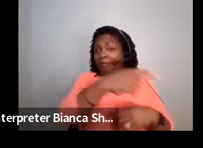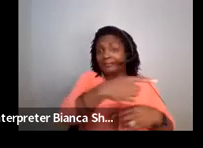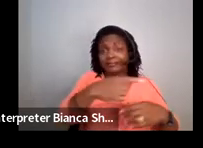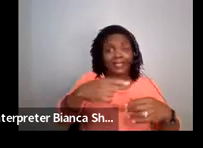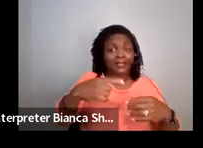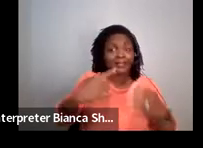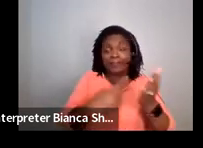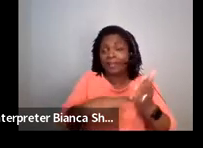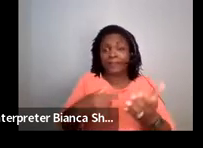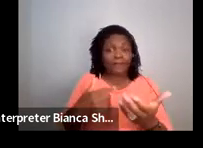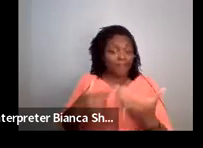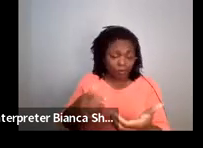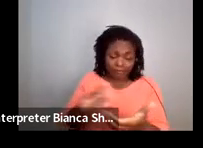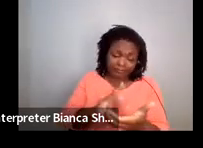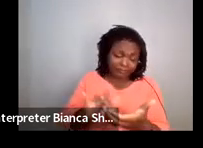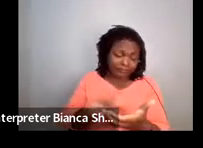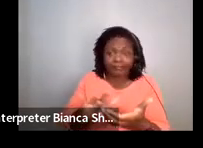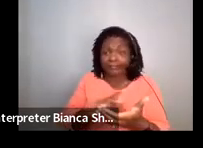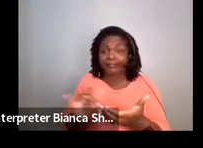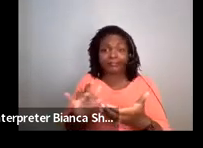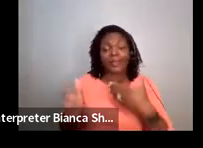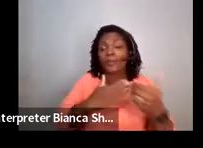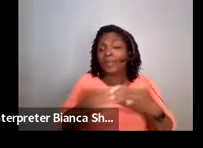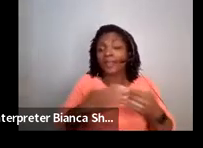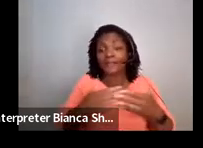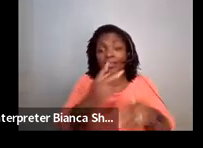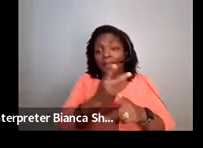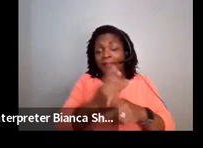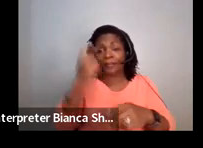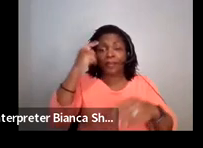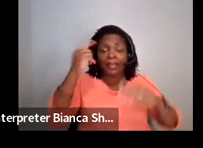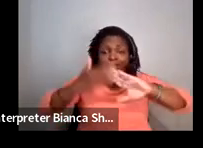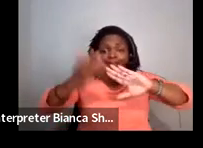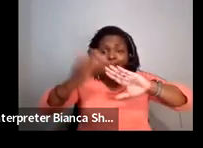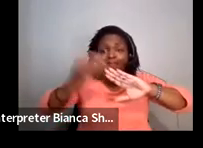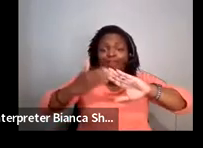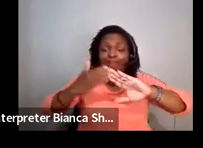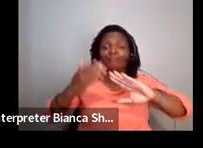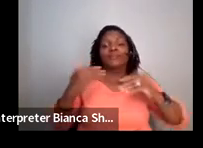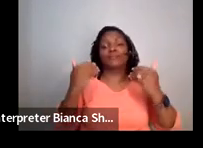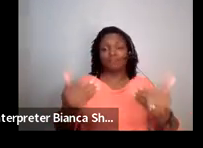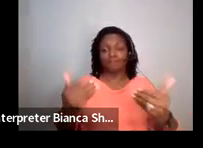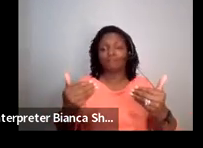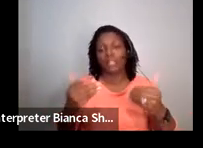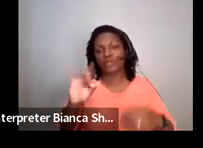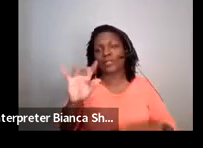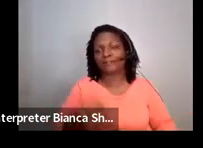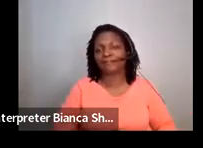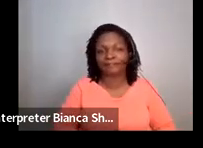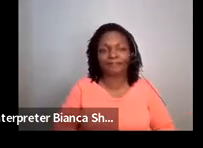I'm all into that Whatever keeps your brain moving and shaking. That's what we want. Okay, we want you to learn how to love your brain.